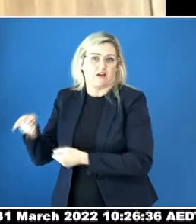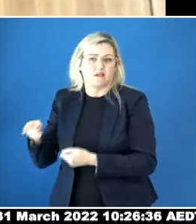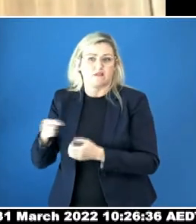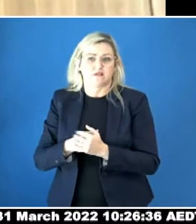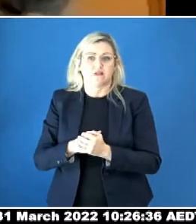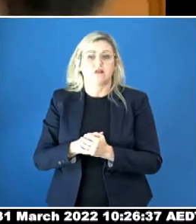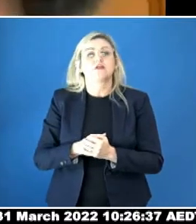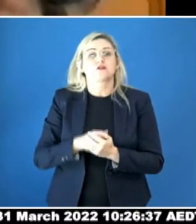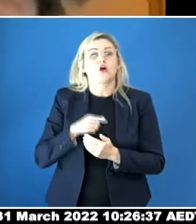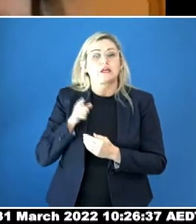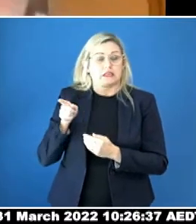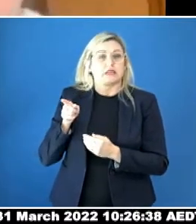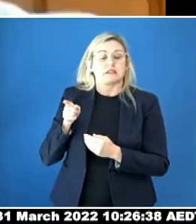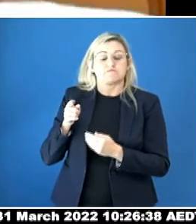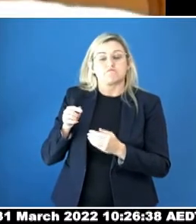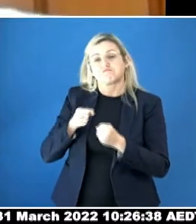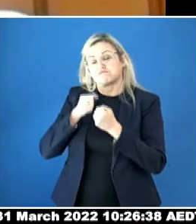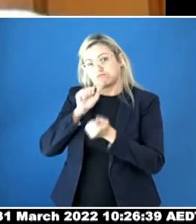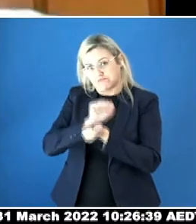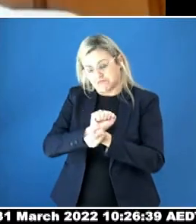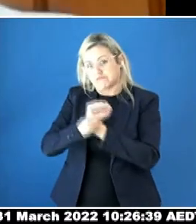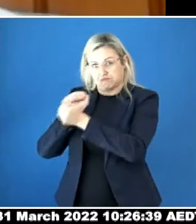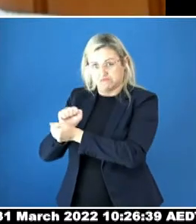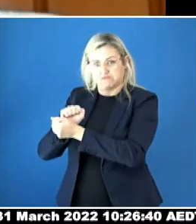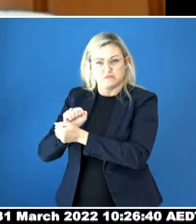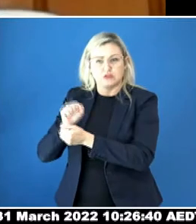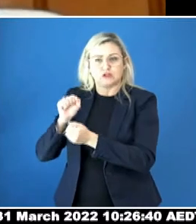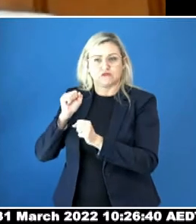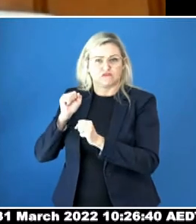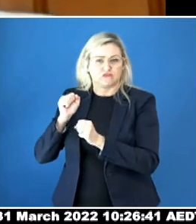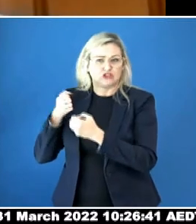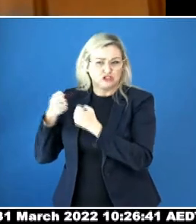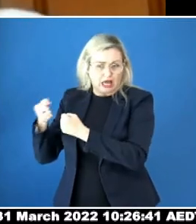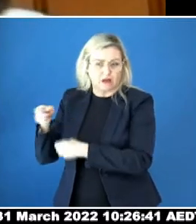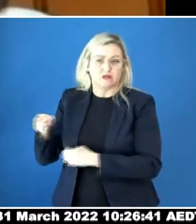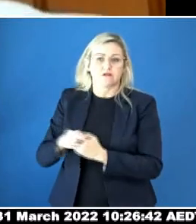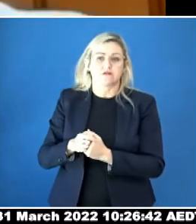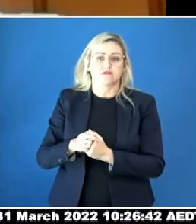So --